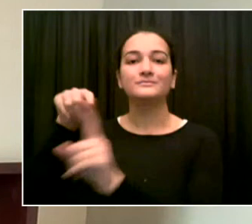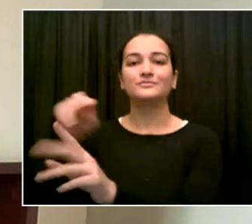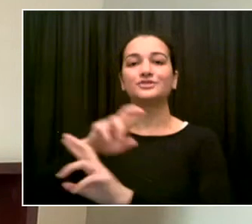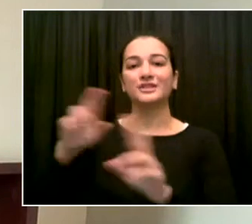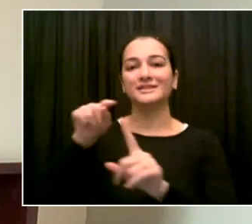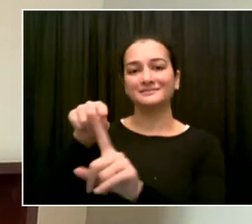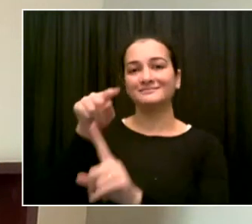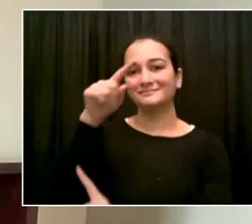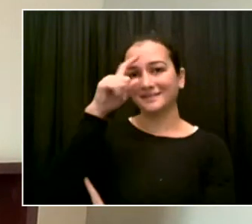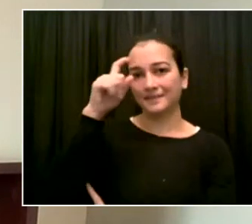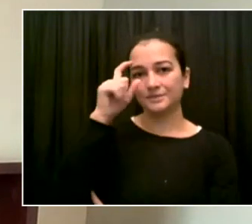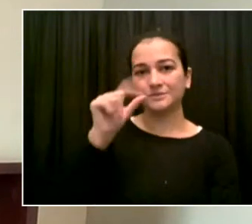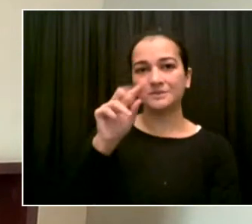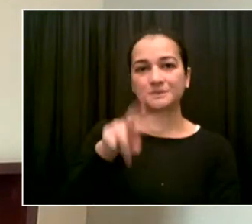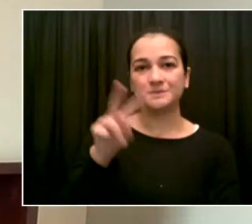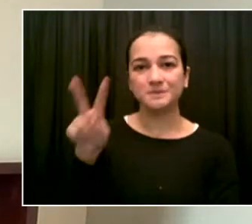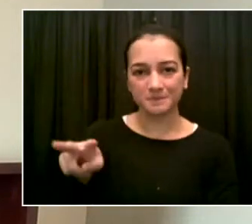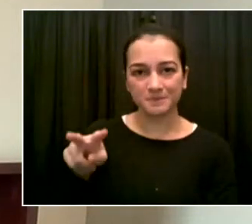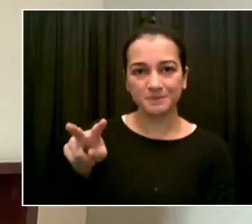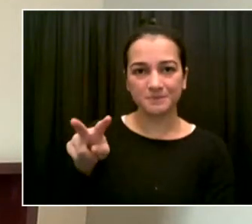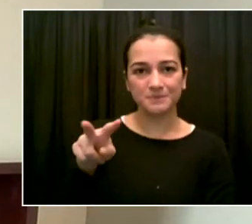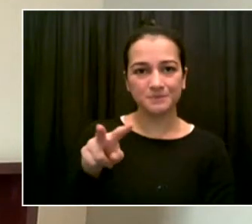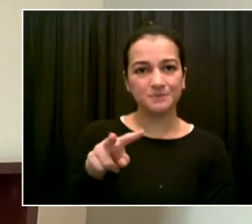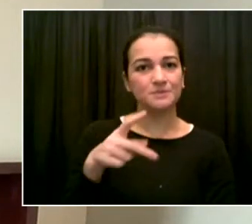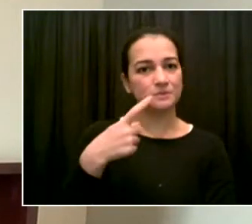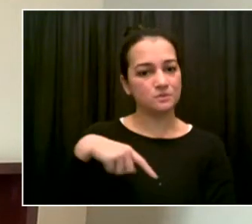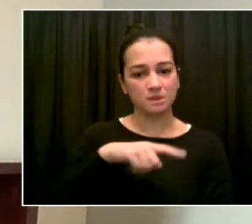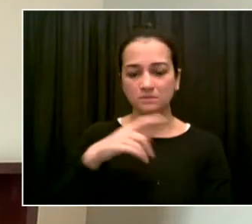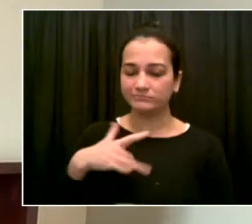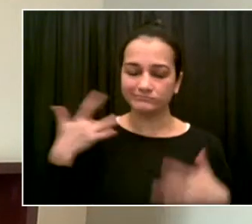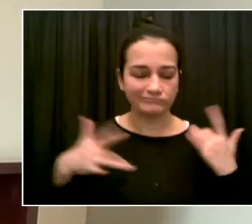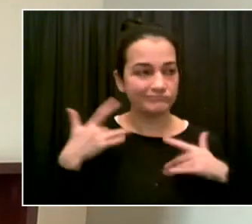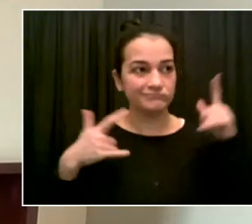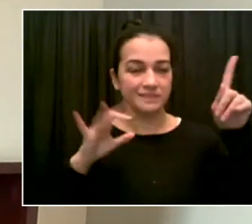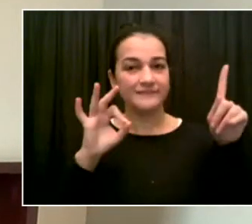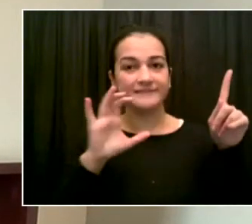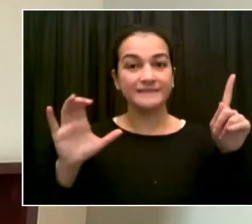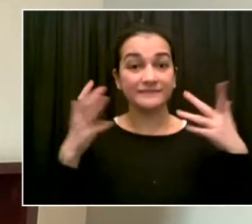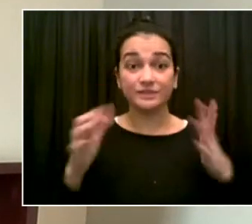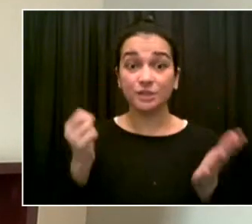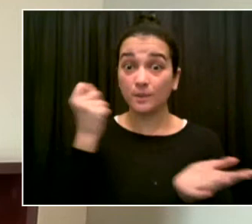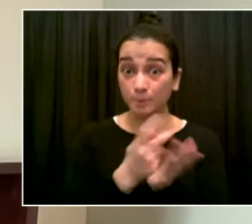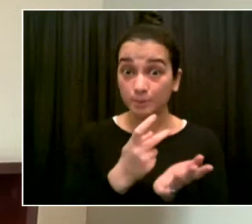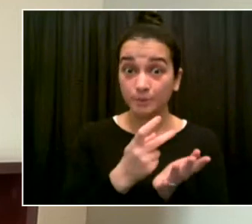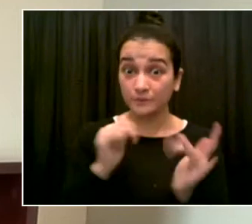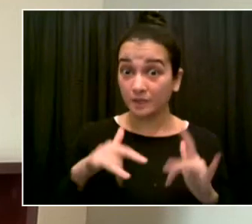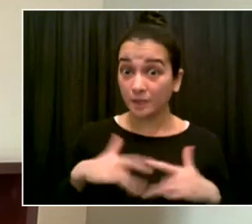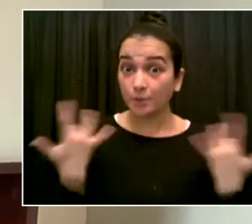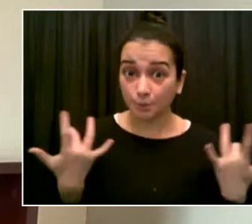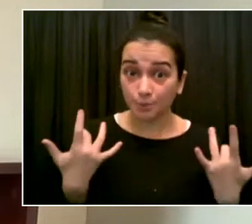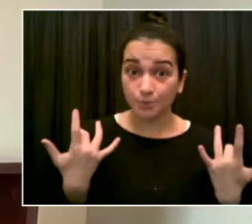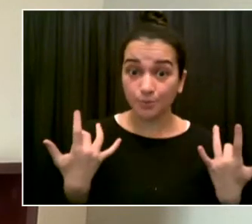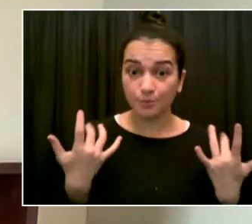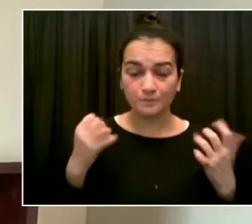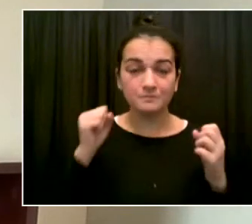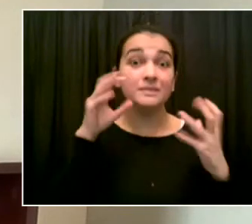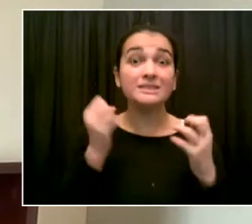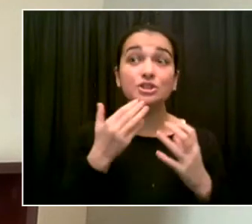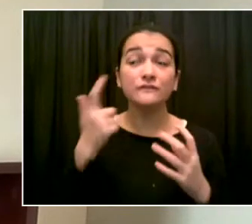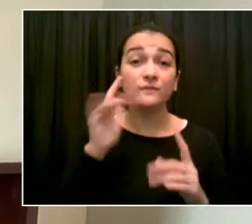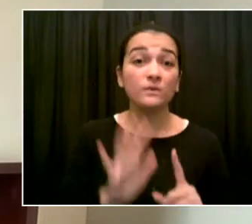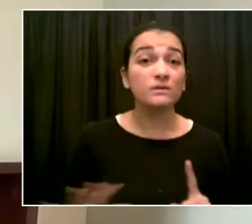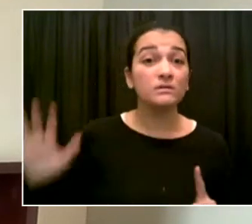THATP EOPLE